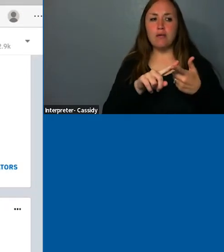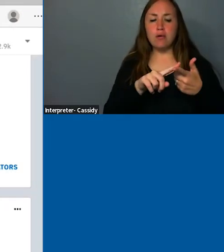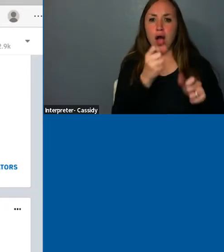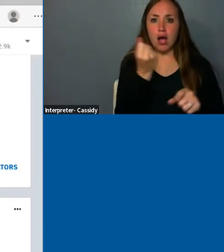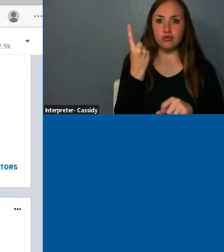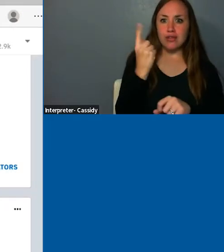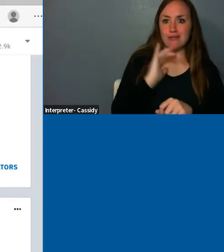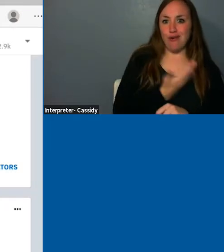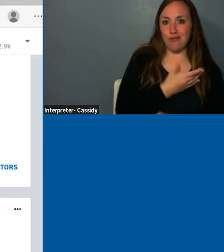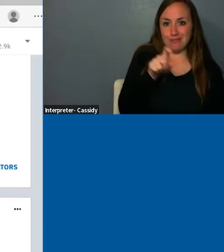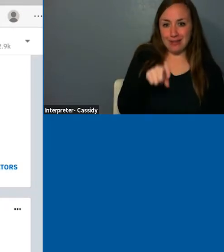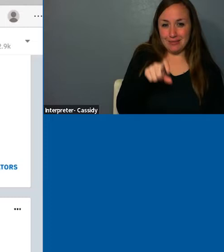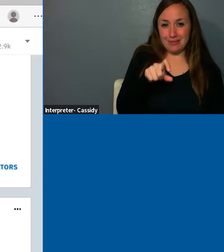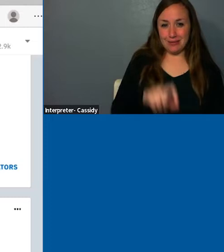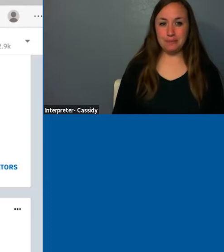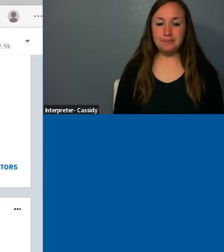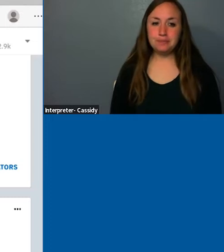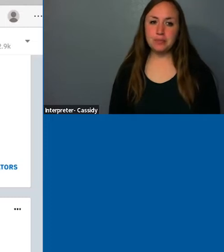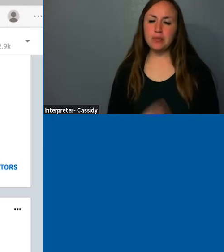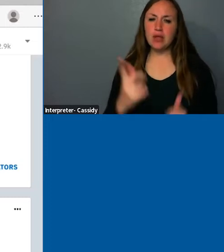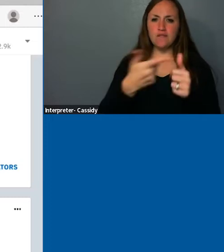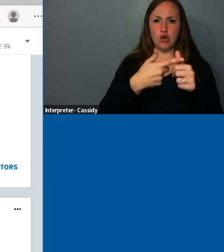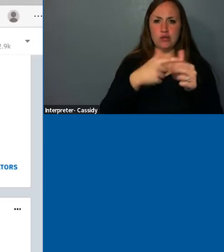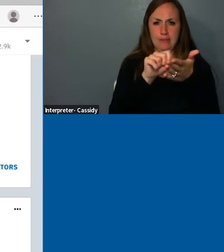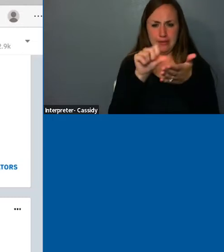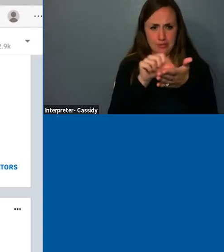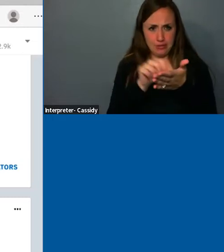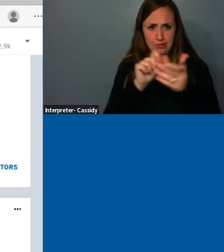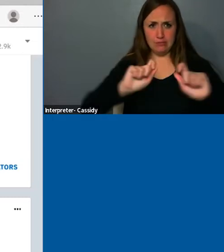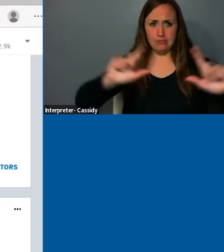So I'm starting out on the front page of a subreddit that I really enjoy.